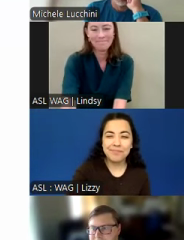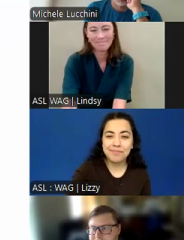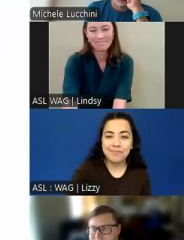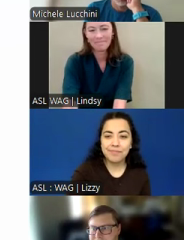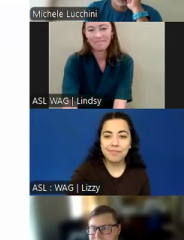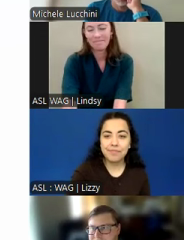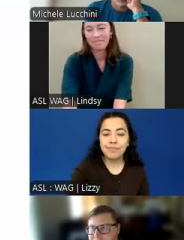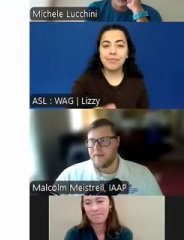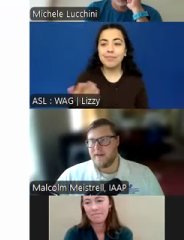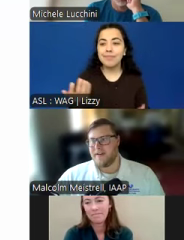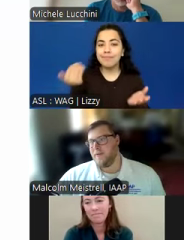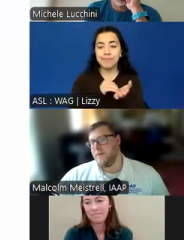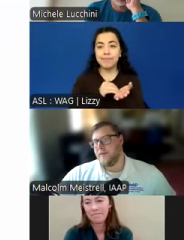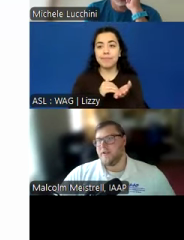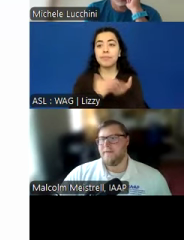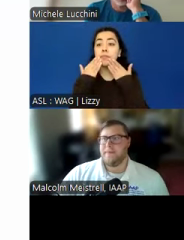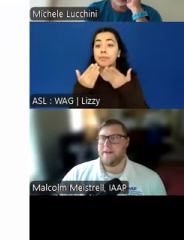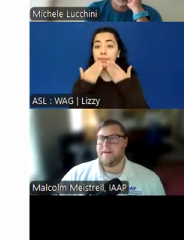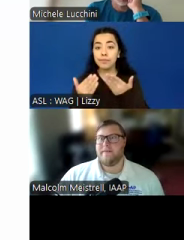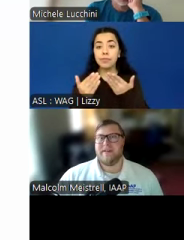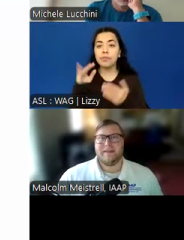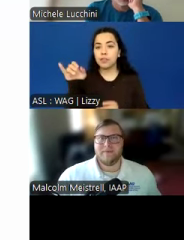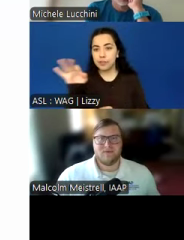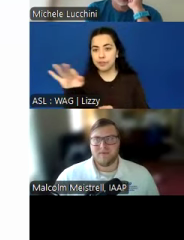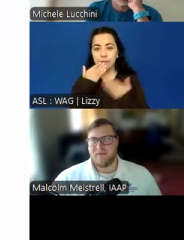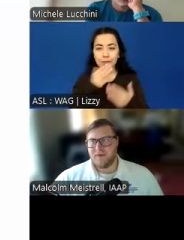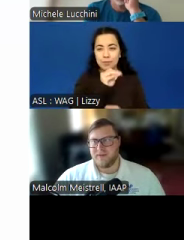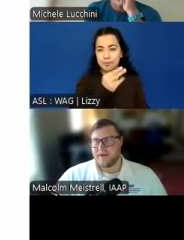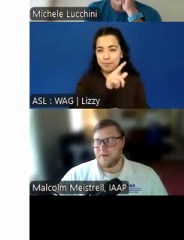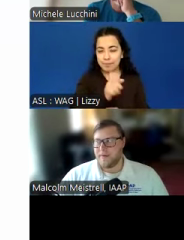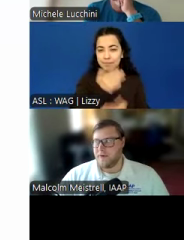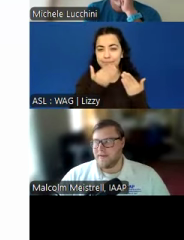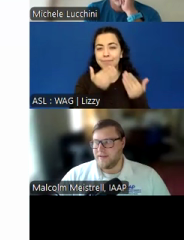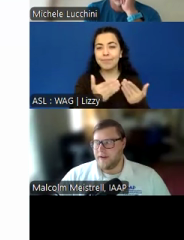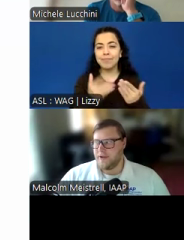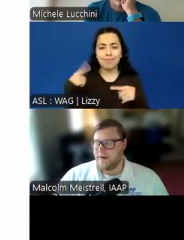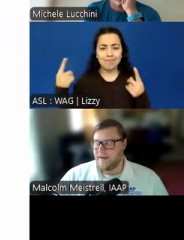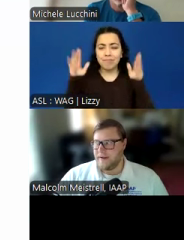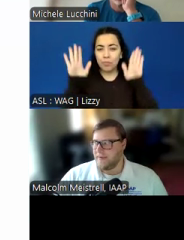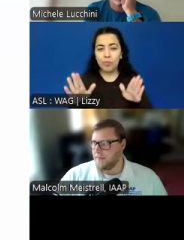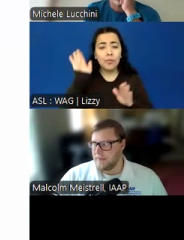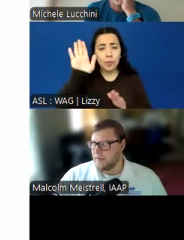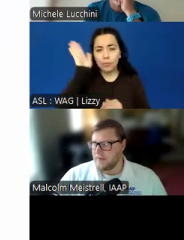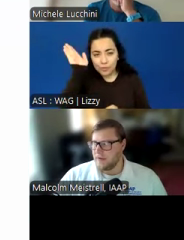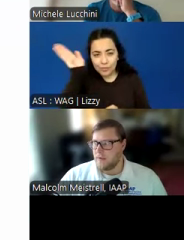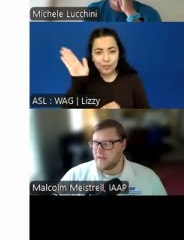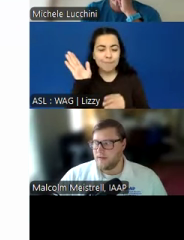I want to thank you, Jeff and Michele. It was such a great presentation. And always